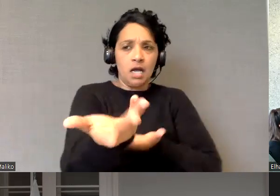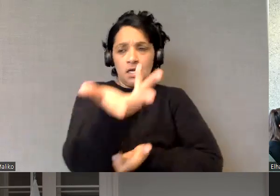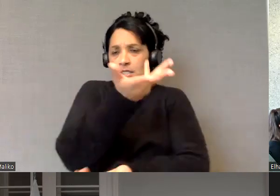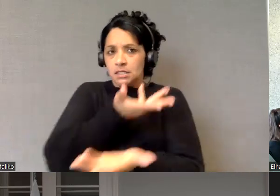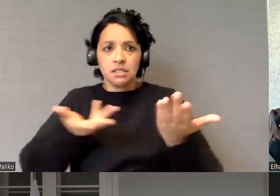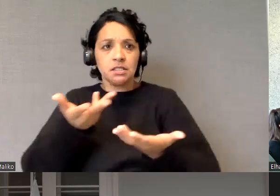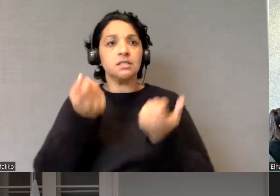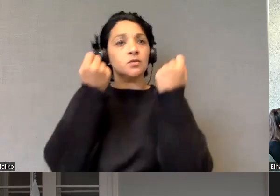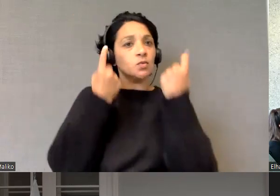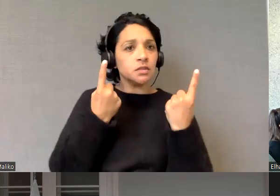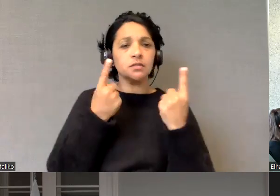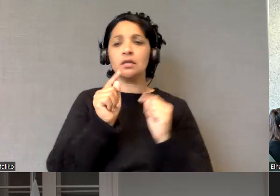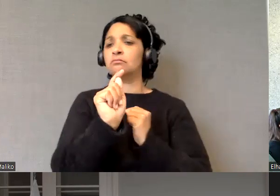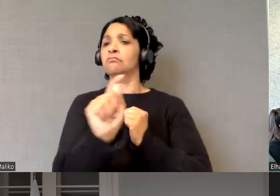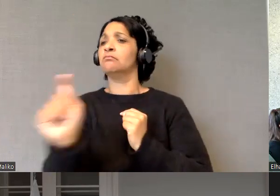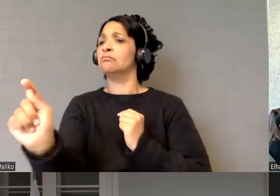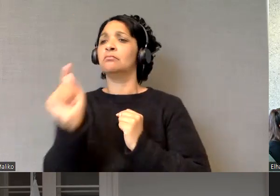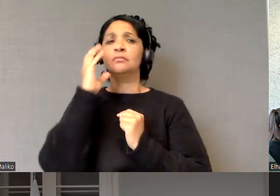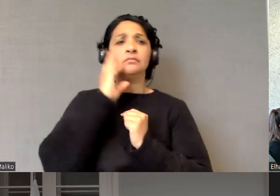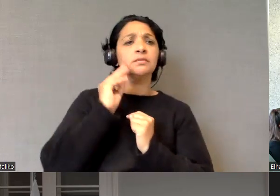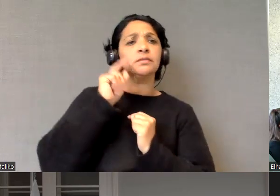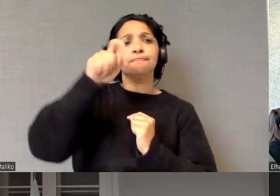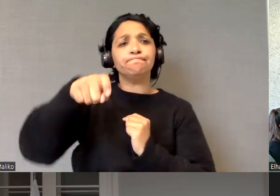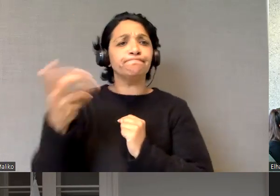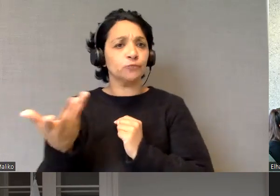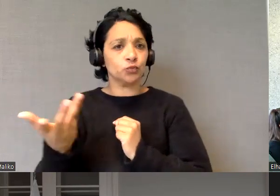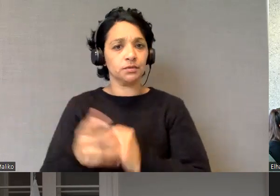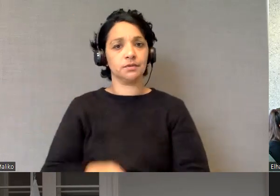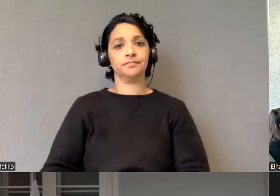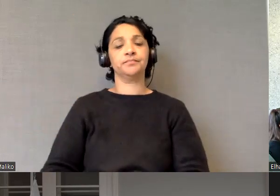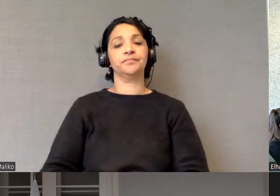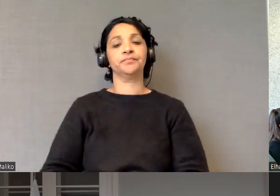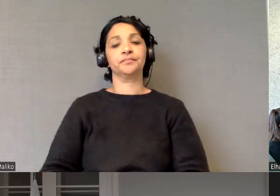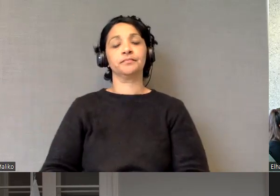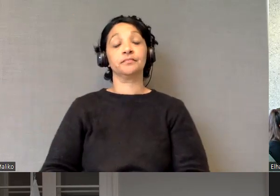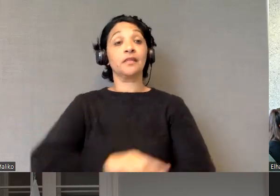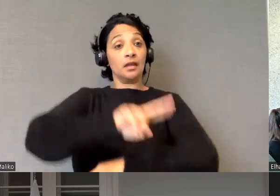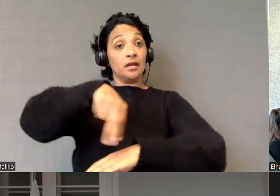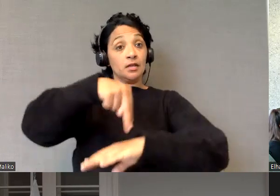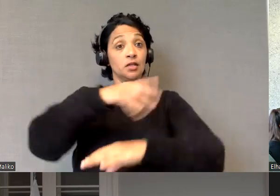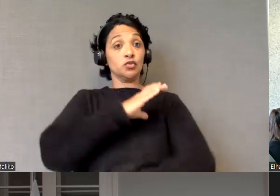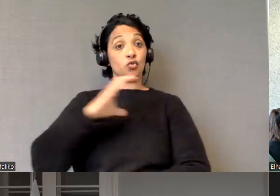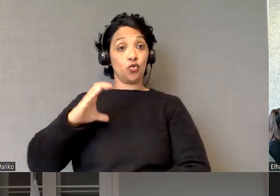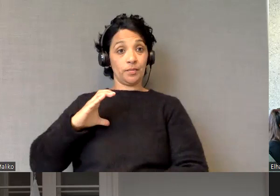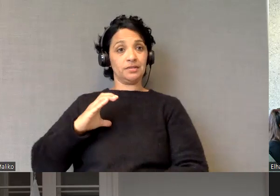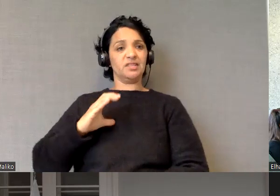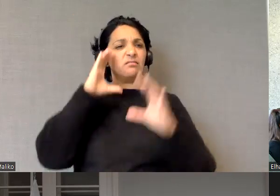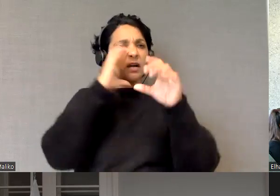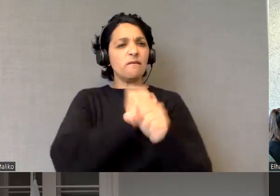Need to encourage national committees on IHL, Alex alluded to this as well, to deepen their